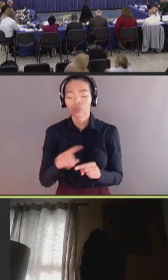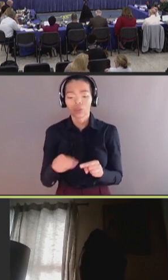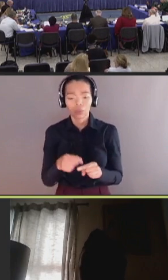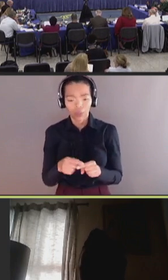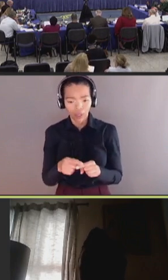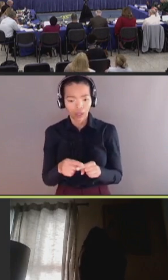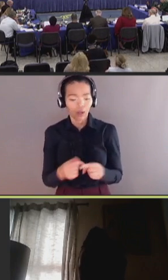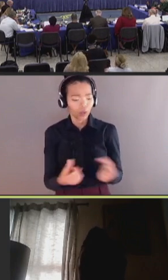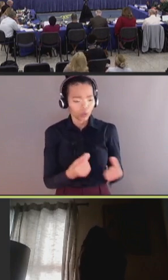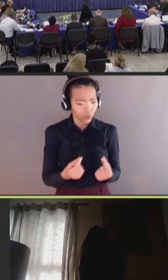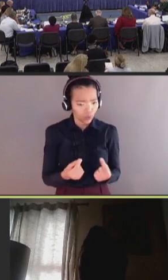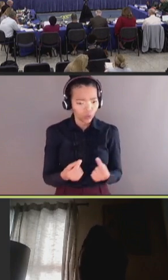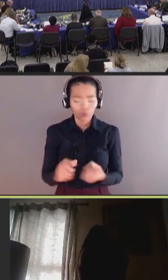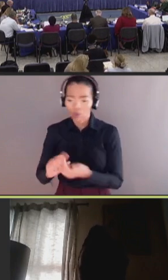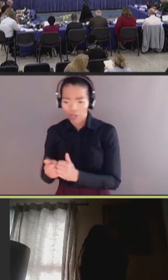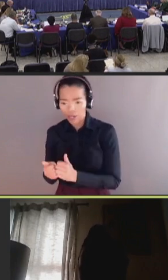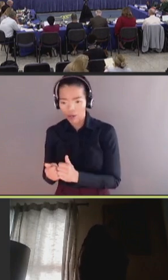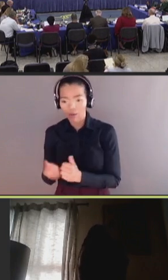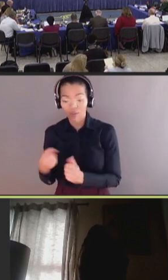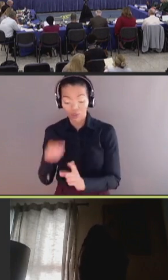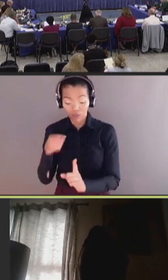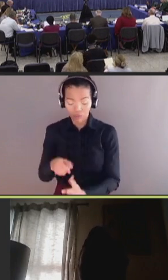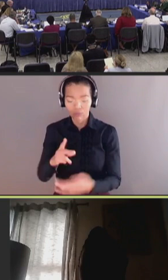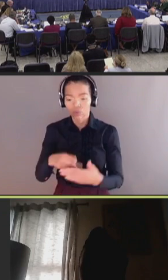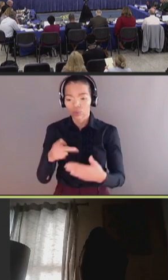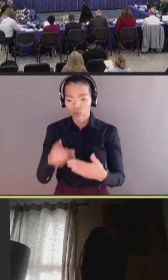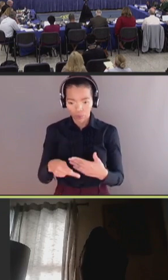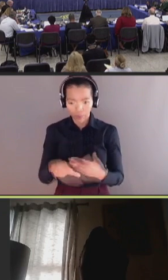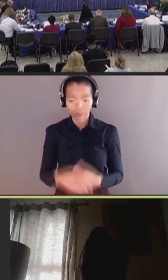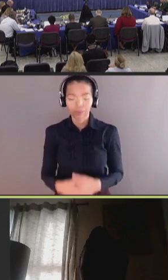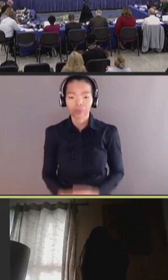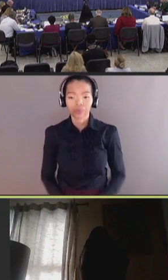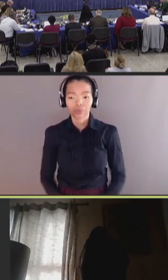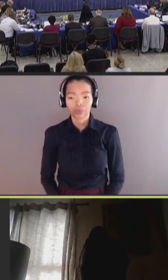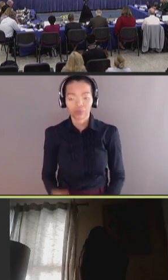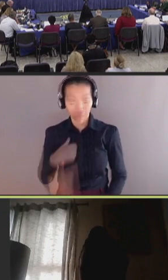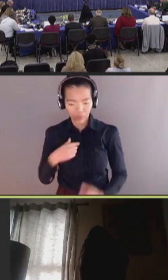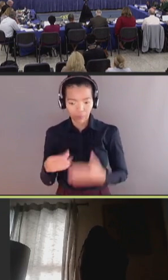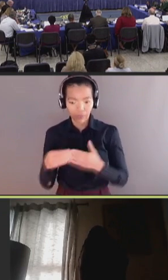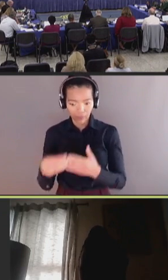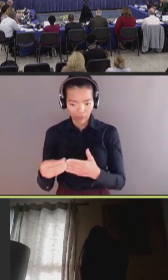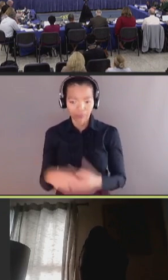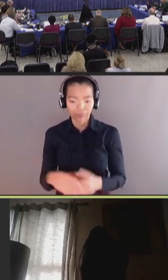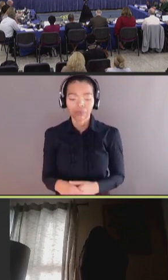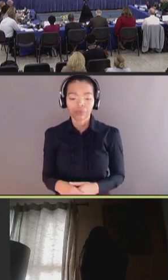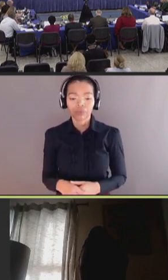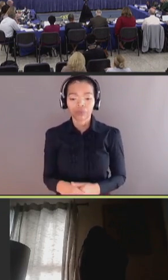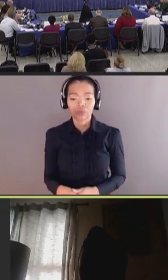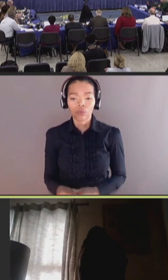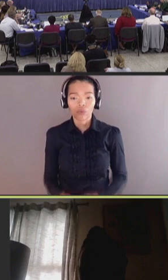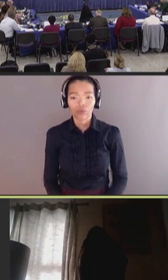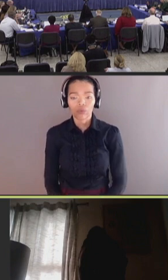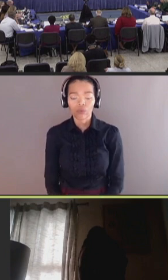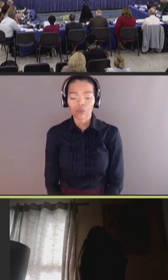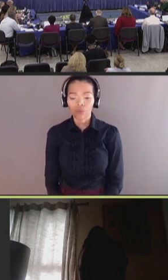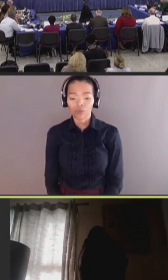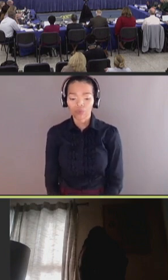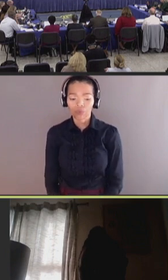and specifically for this program that I had, I would like to give you a bit of a background